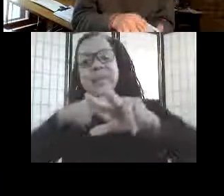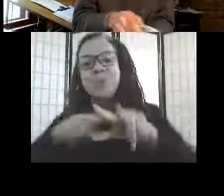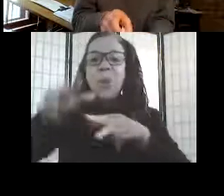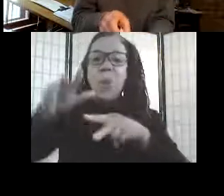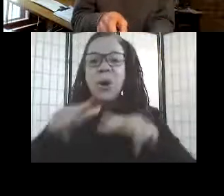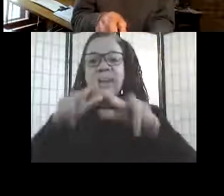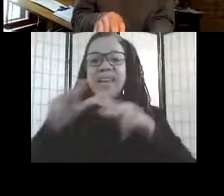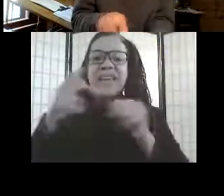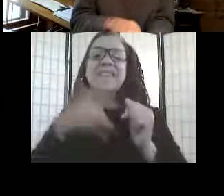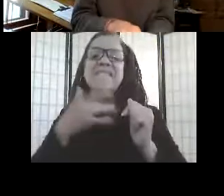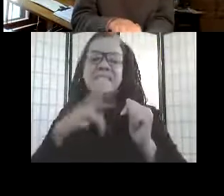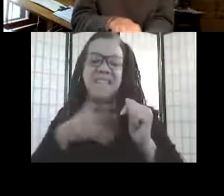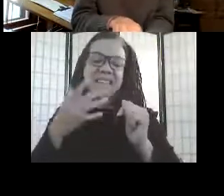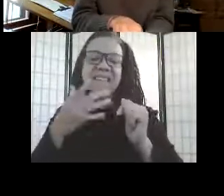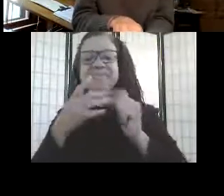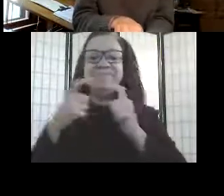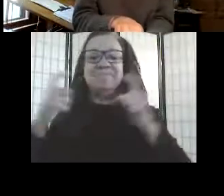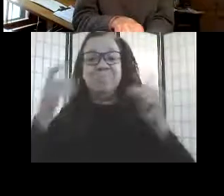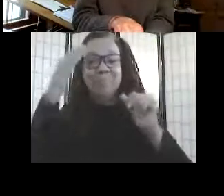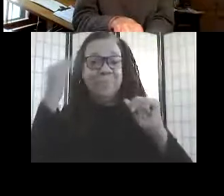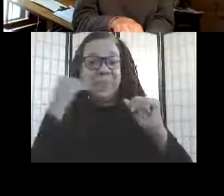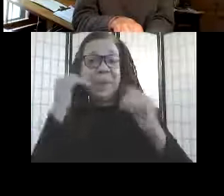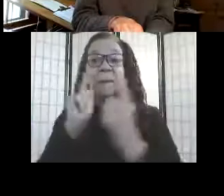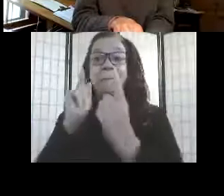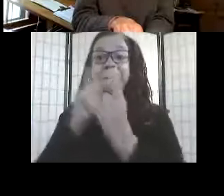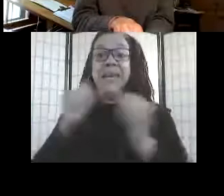of himself, well you know, meeting a senator from New Hampshire, he looks